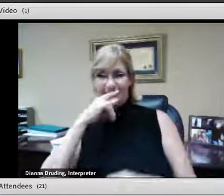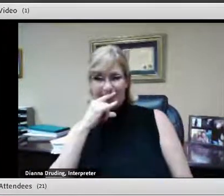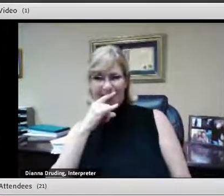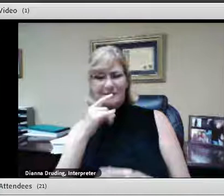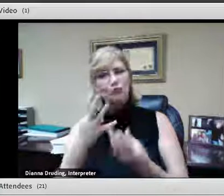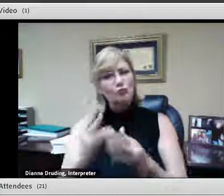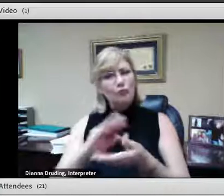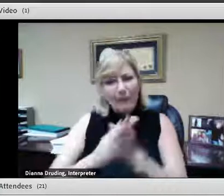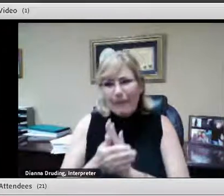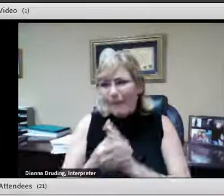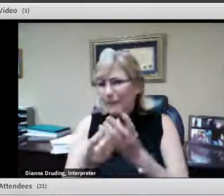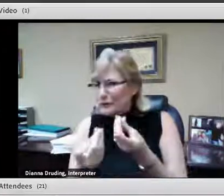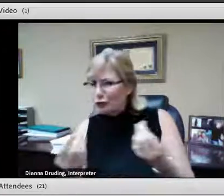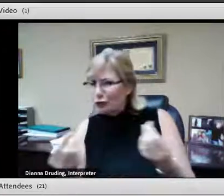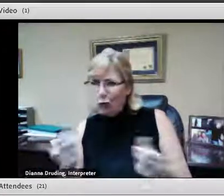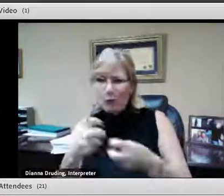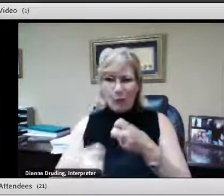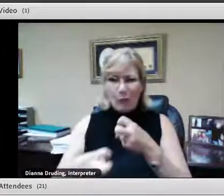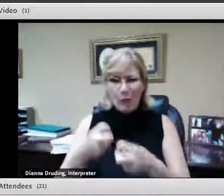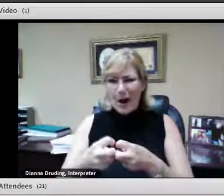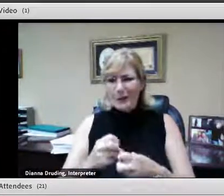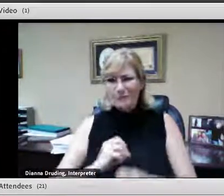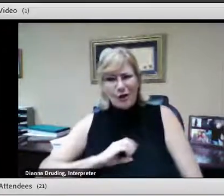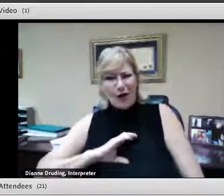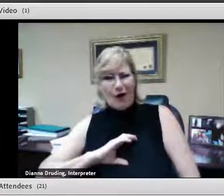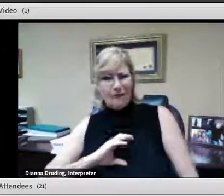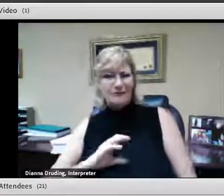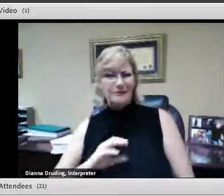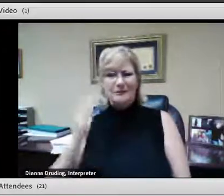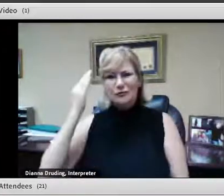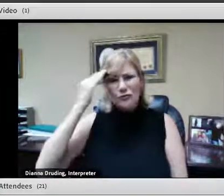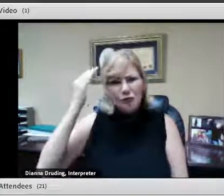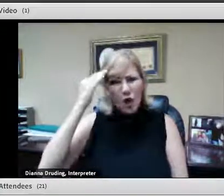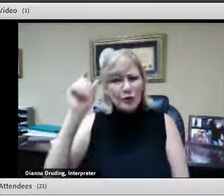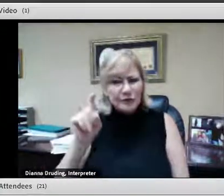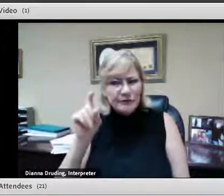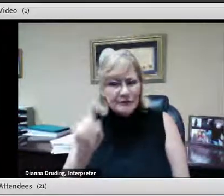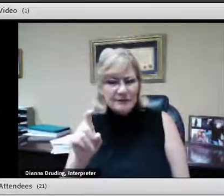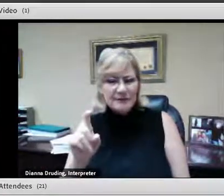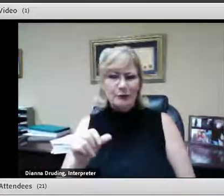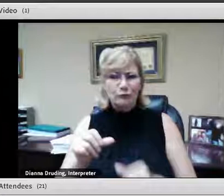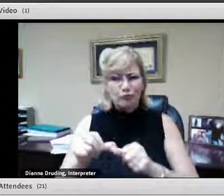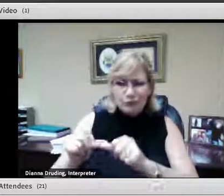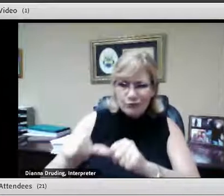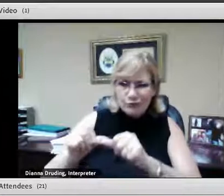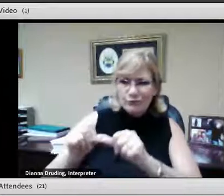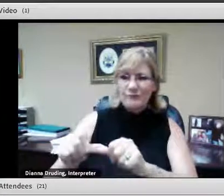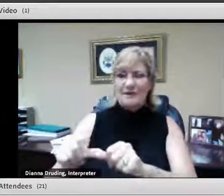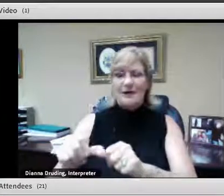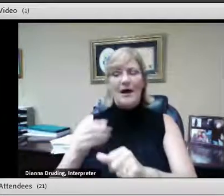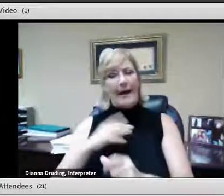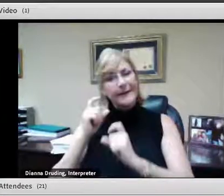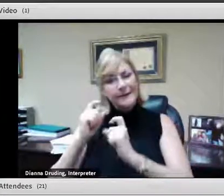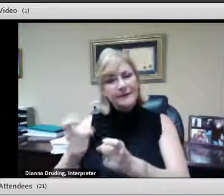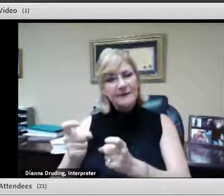and persevere with the confidence and knowledge that they need to push forward, and it gives them sort of really,